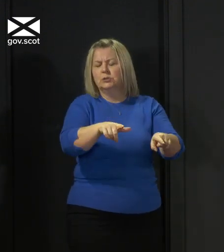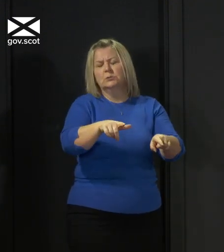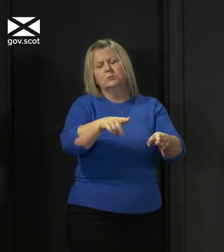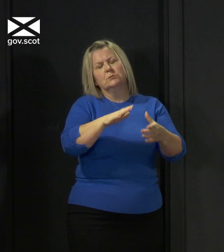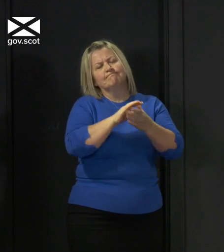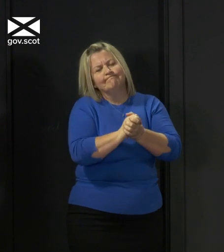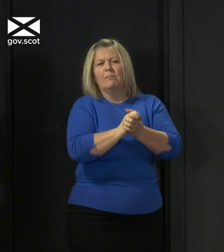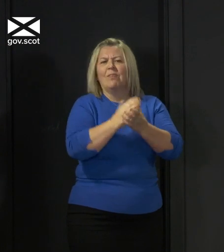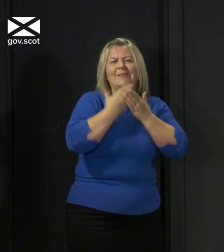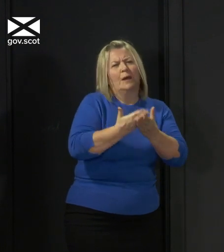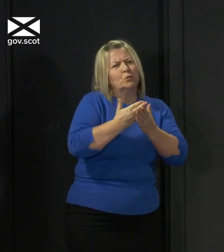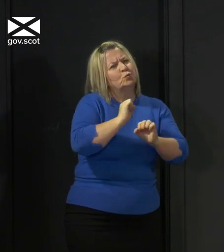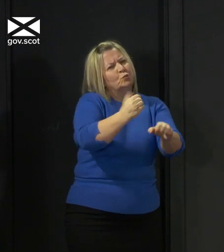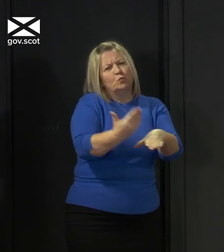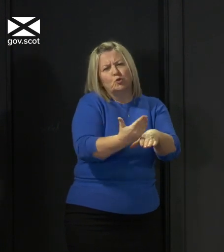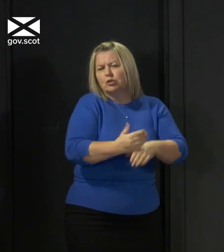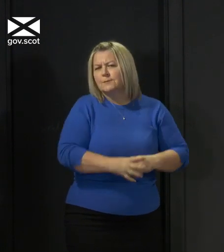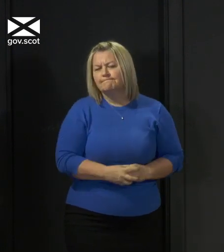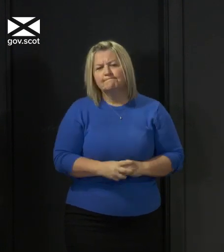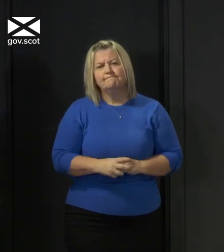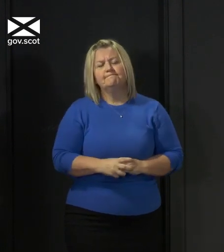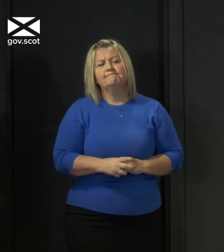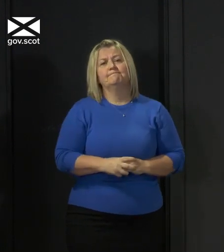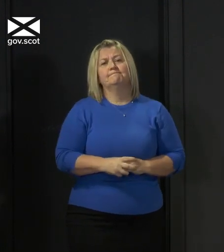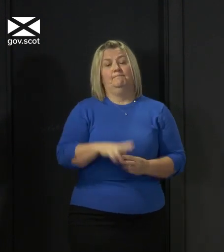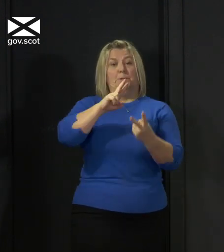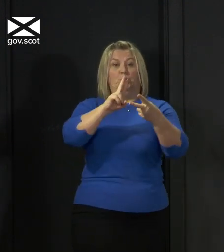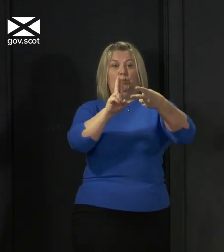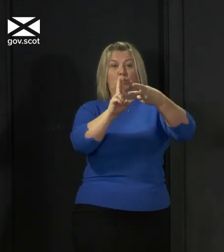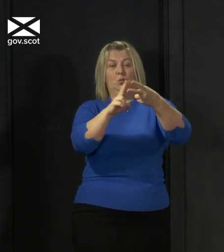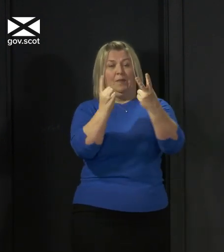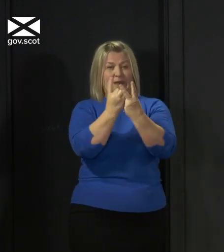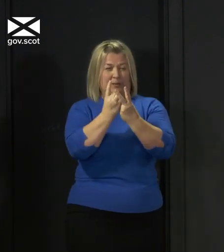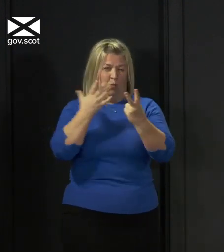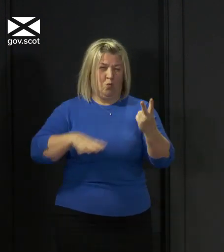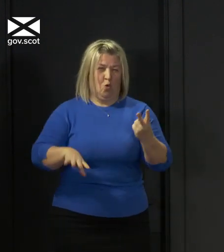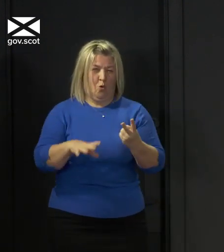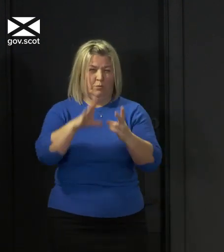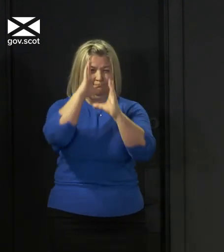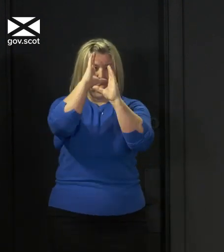you each and every day I've got two issues I want to briefly update on today